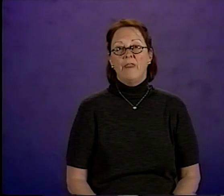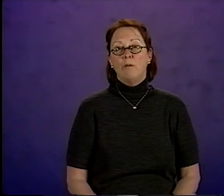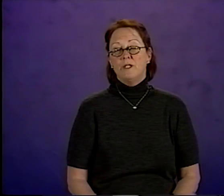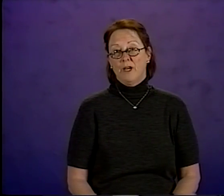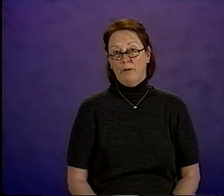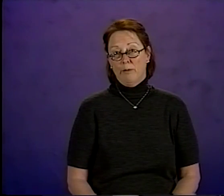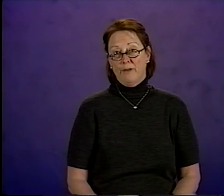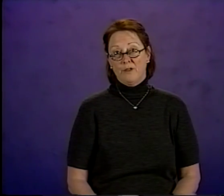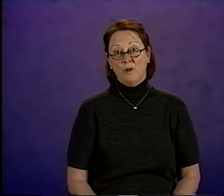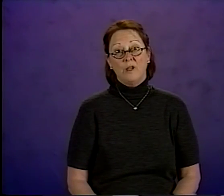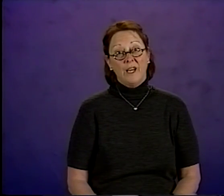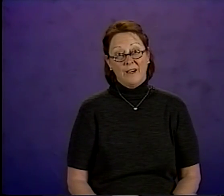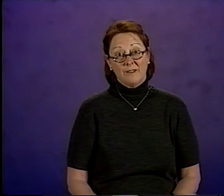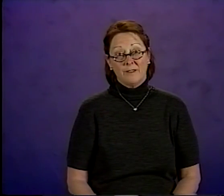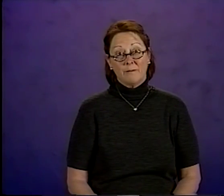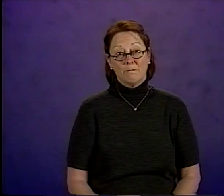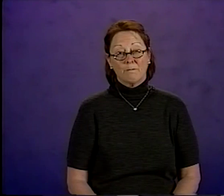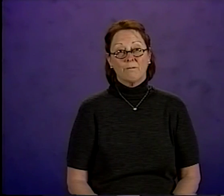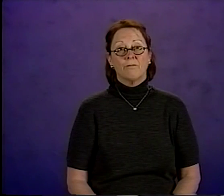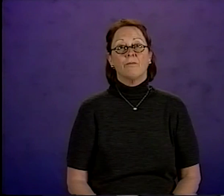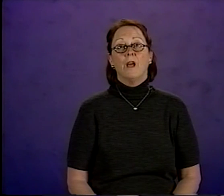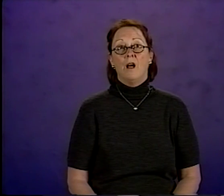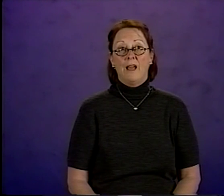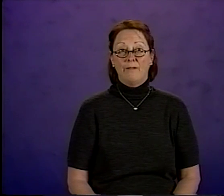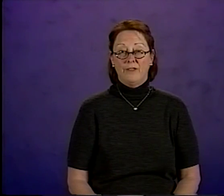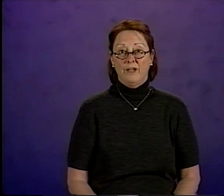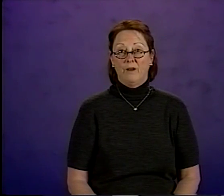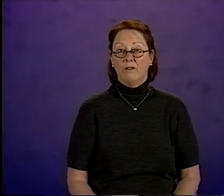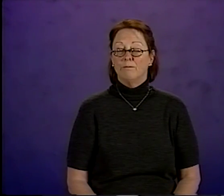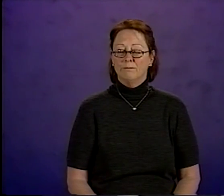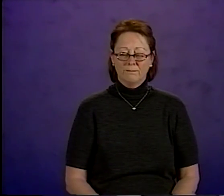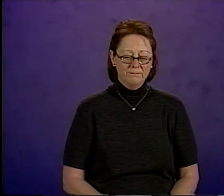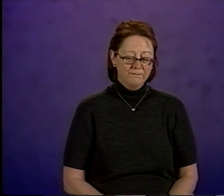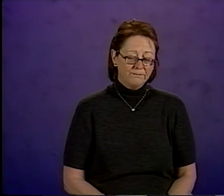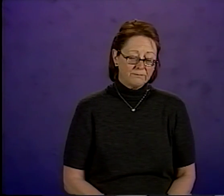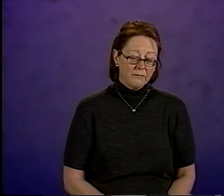they would tell the professor, "Yes I'll have it there."